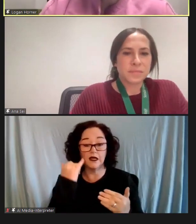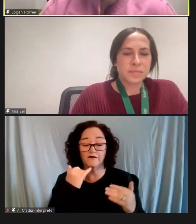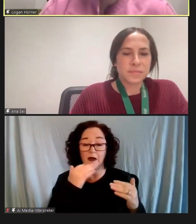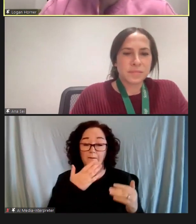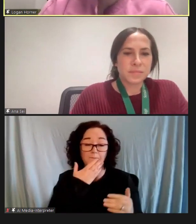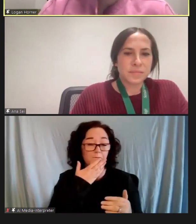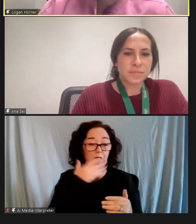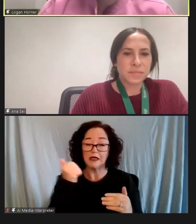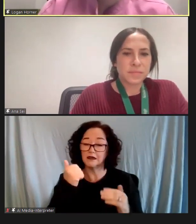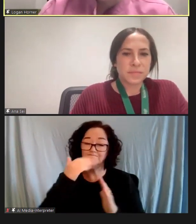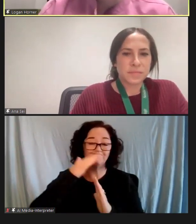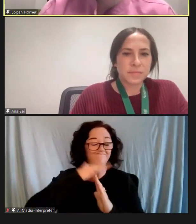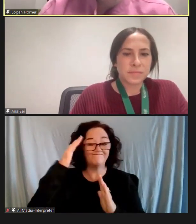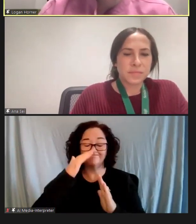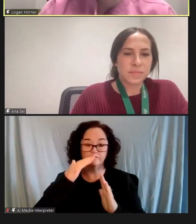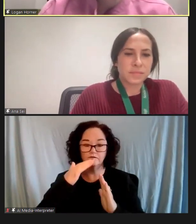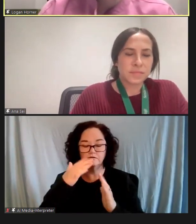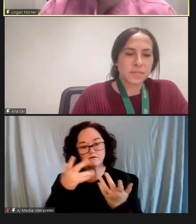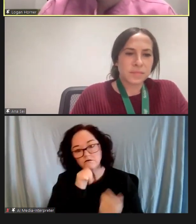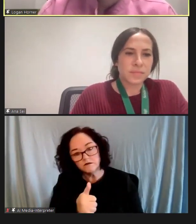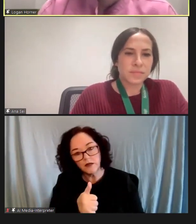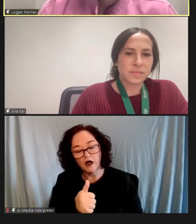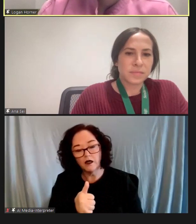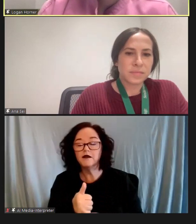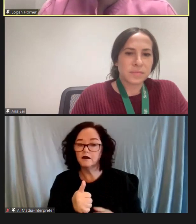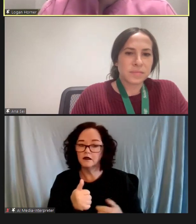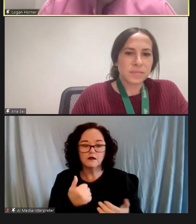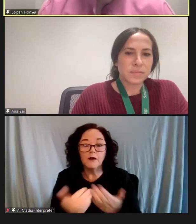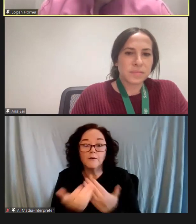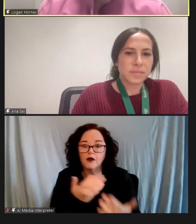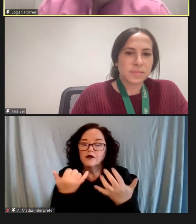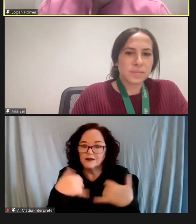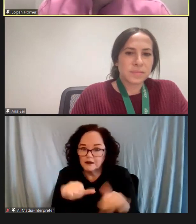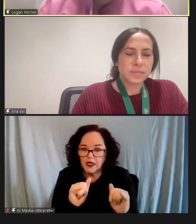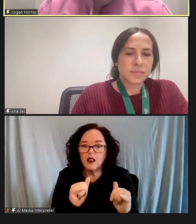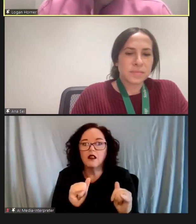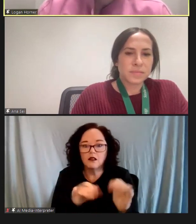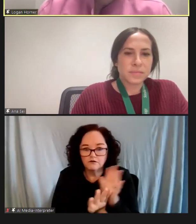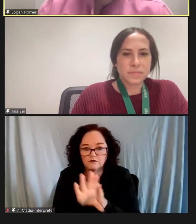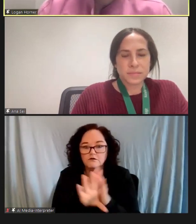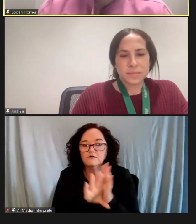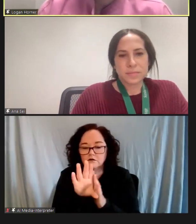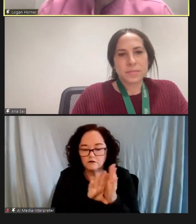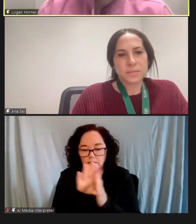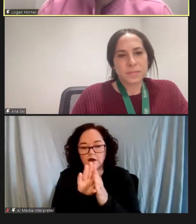some really great Pathways in there and